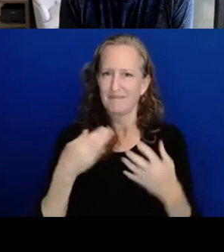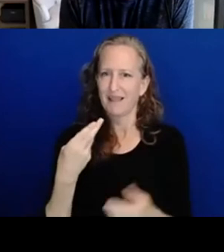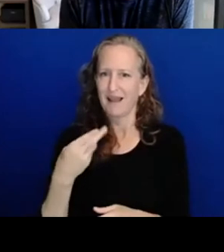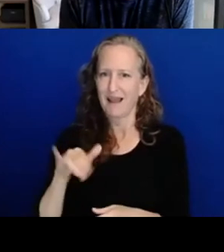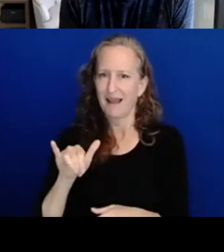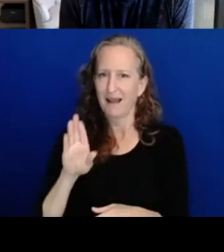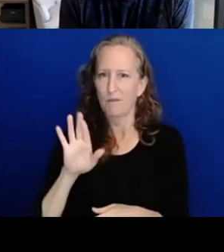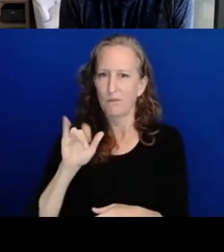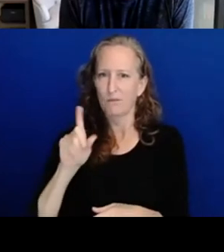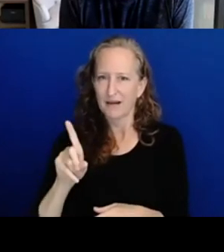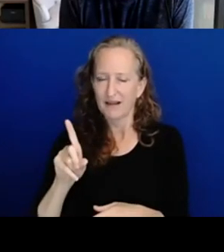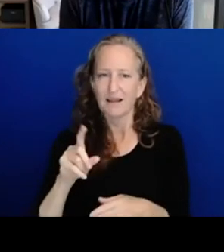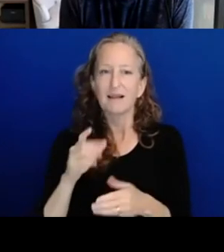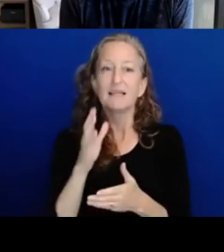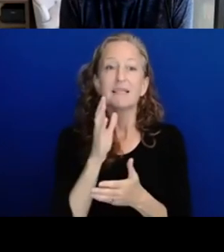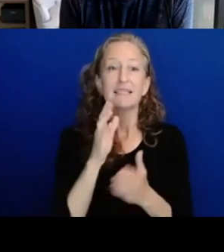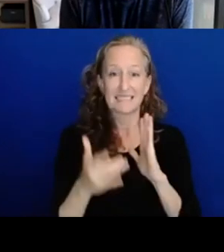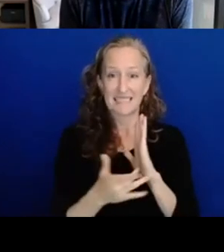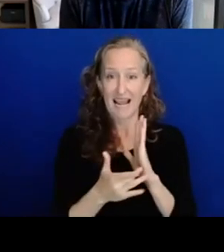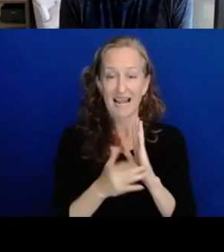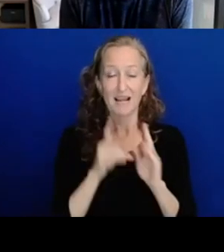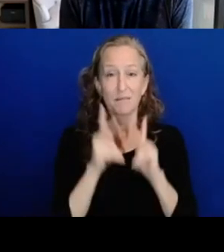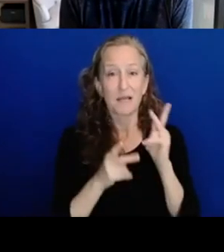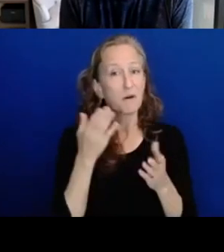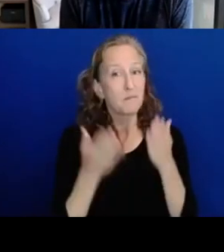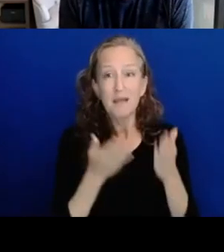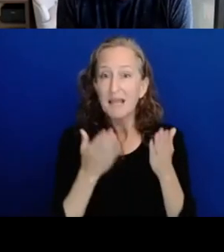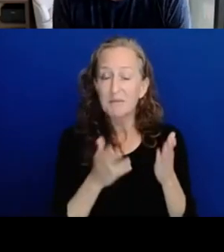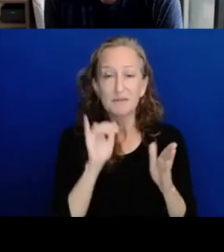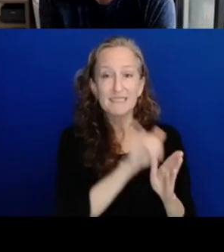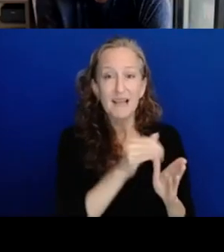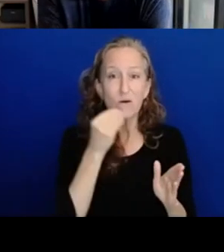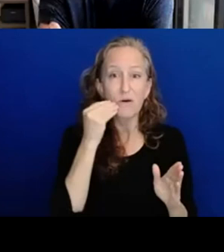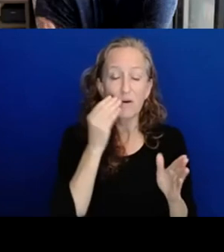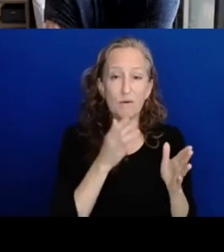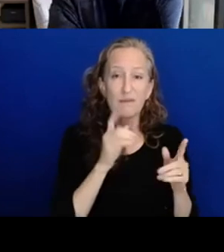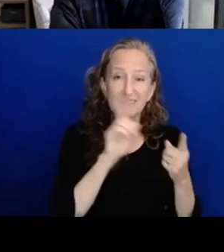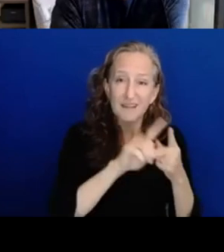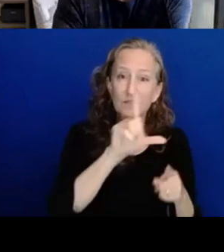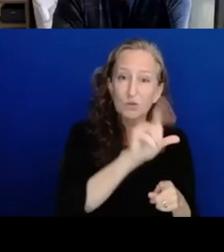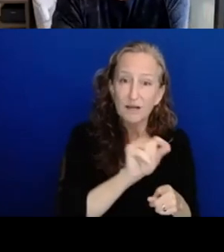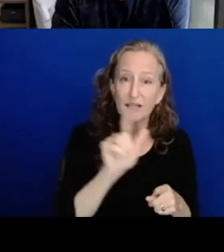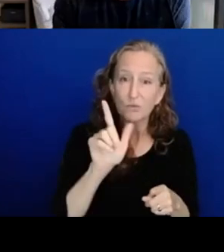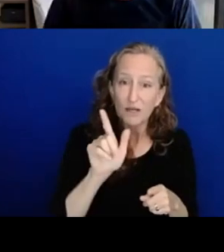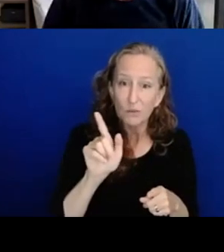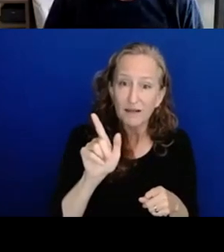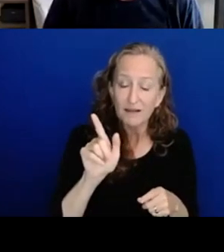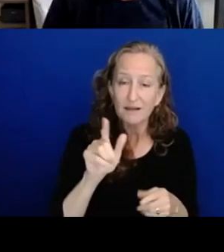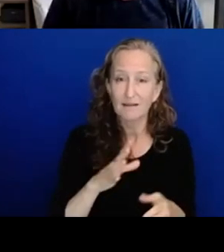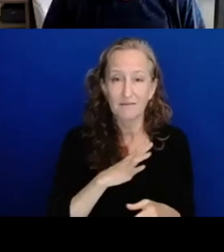to offices until 2021. They're plan that far along. What does the future look like for